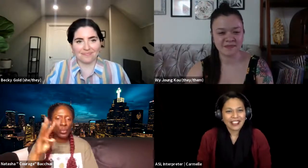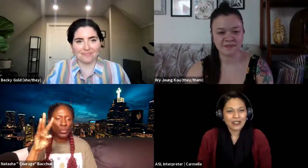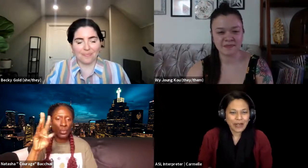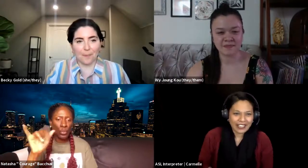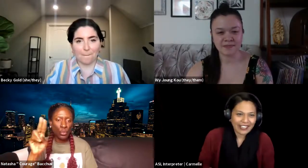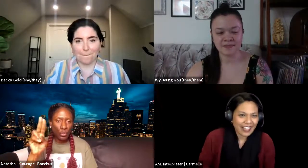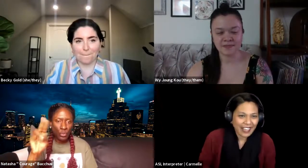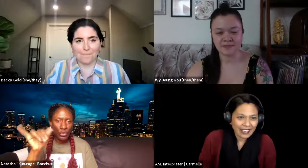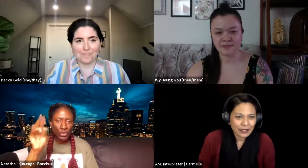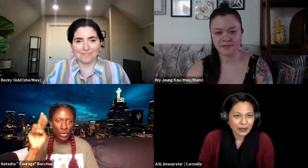thank you becky and Kou